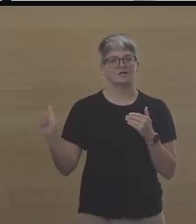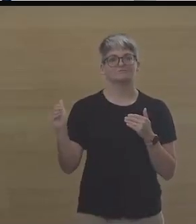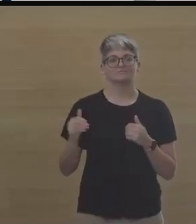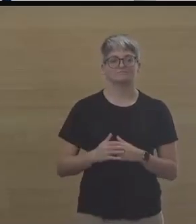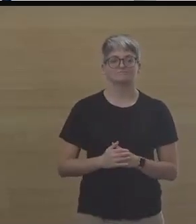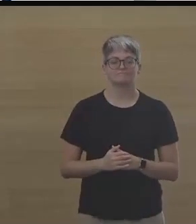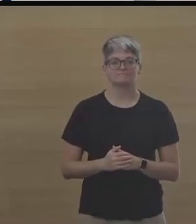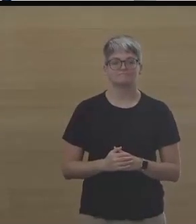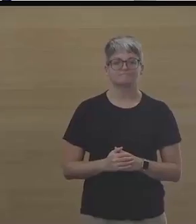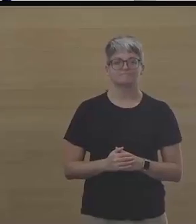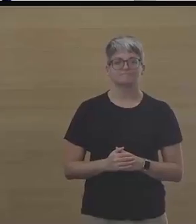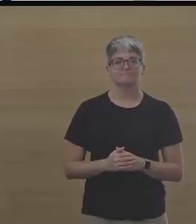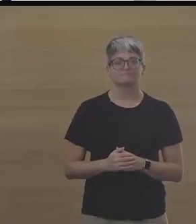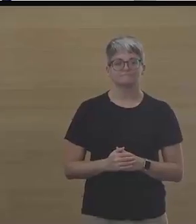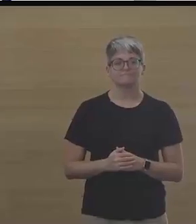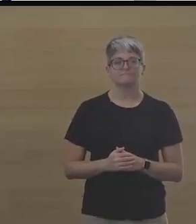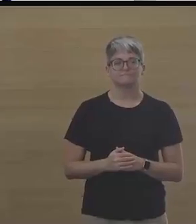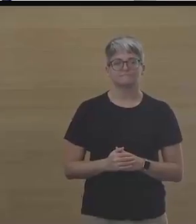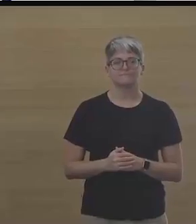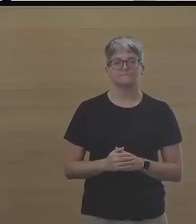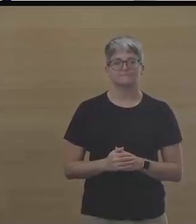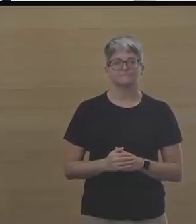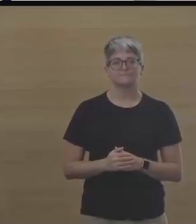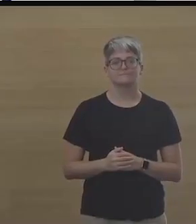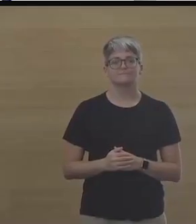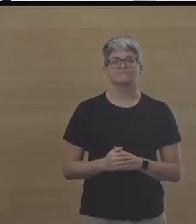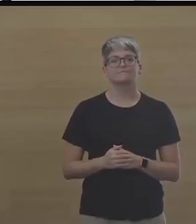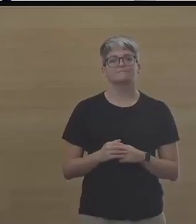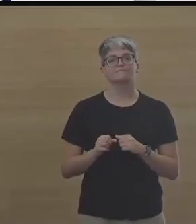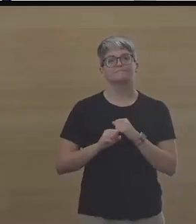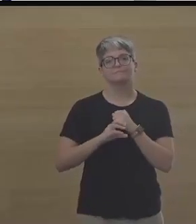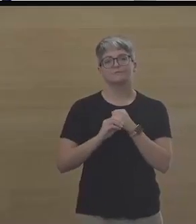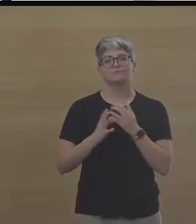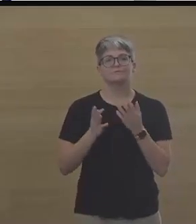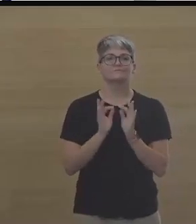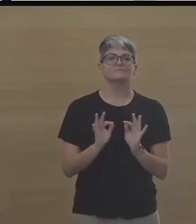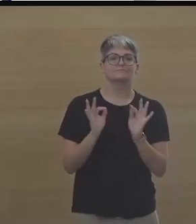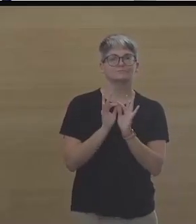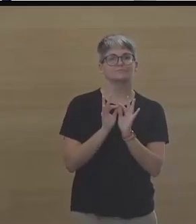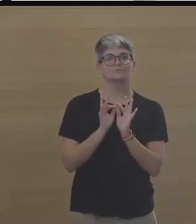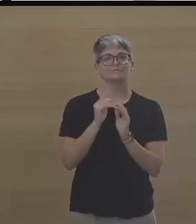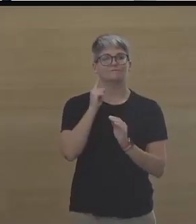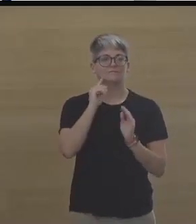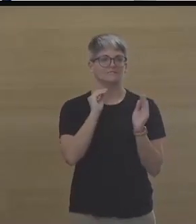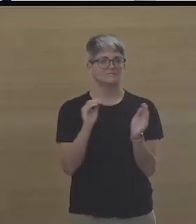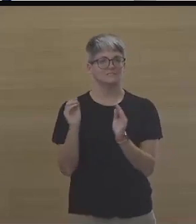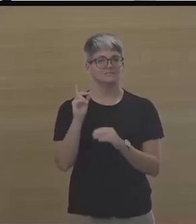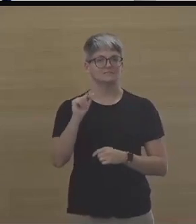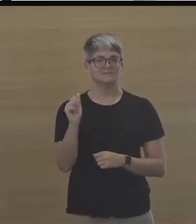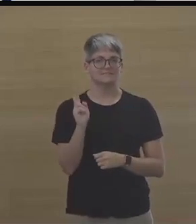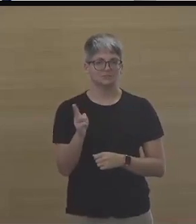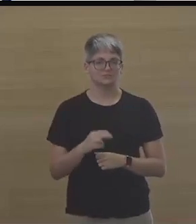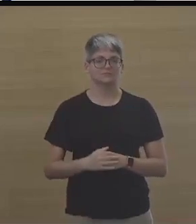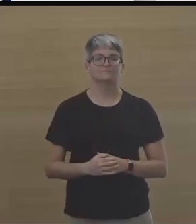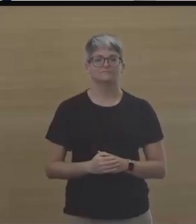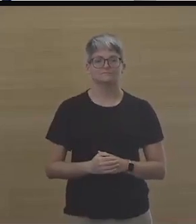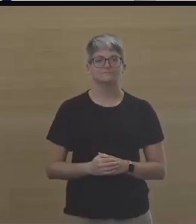the importance of teaching disability history. The committee is also